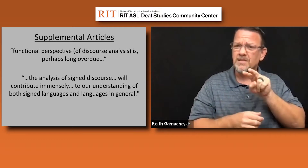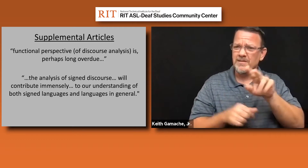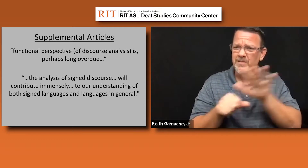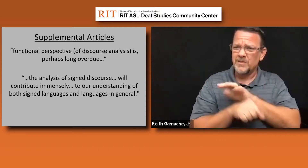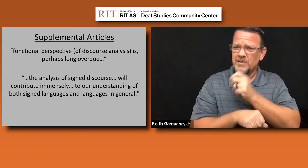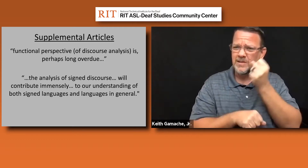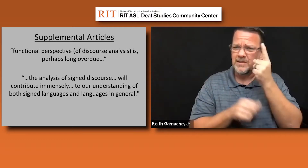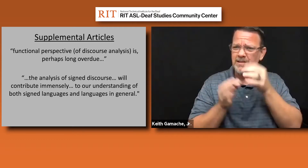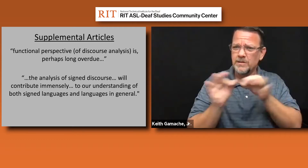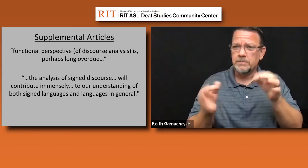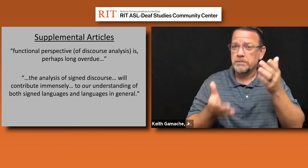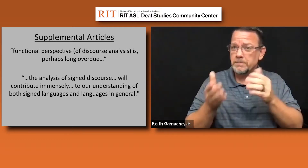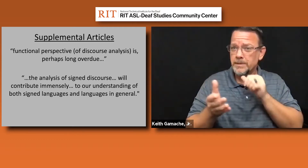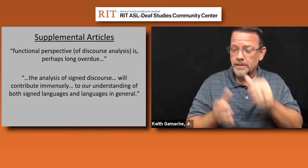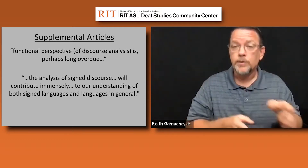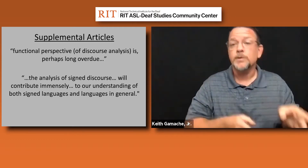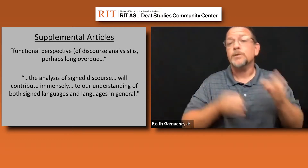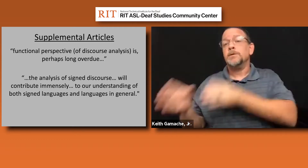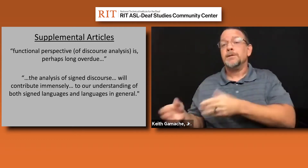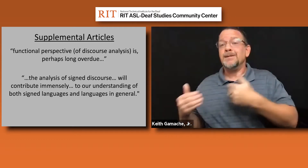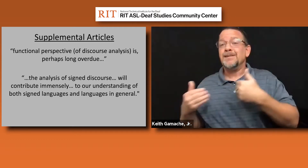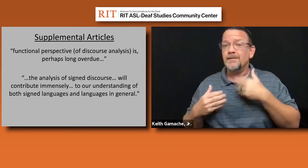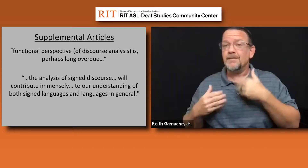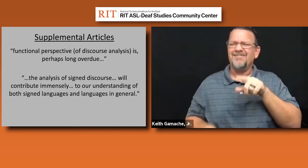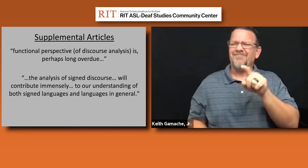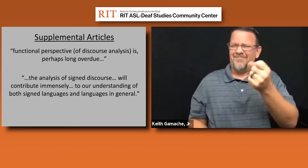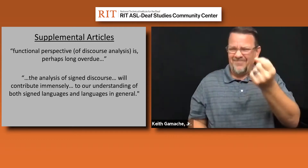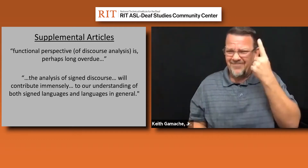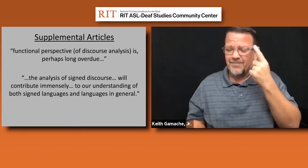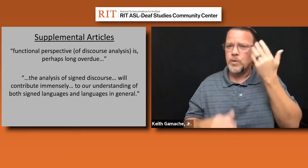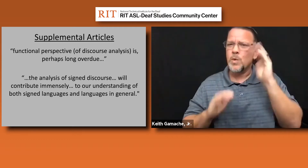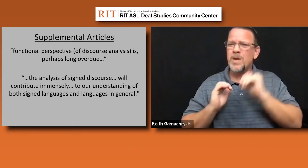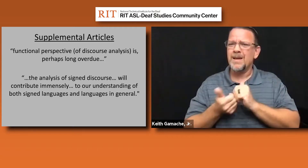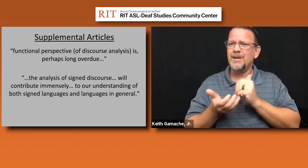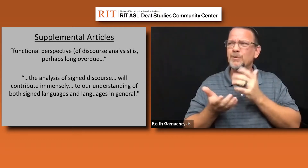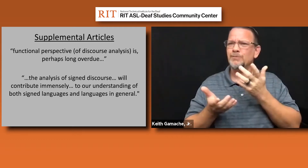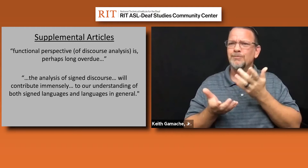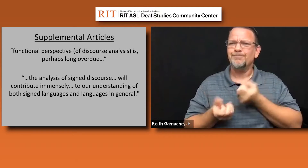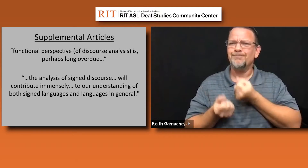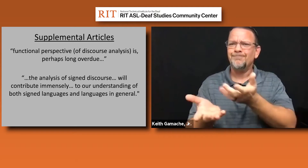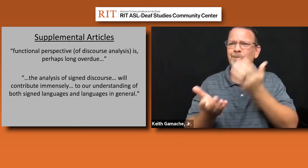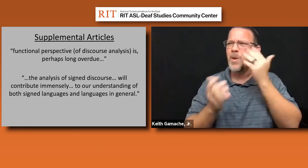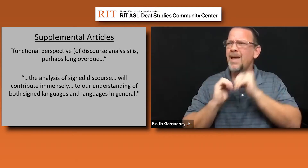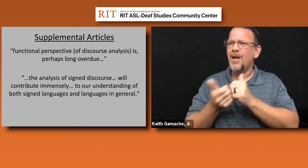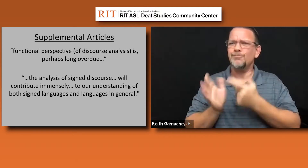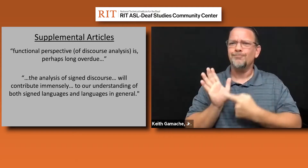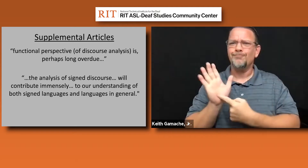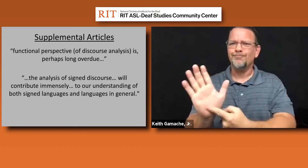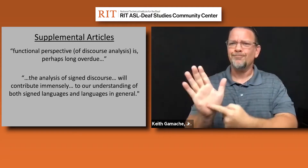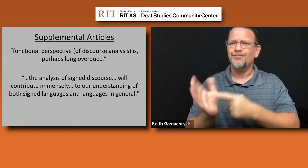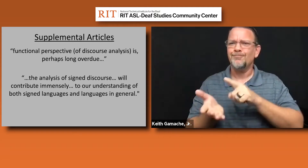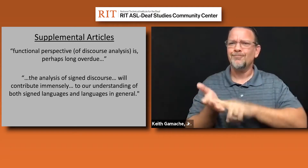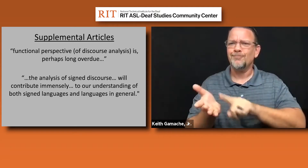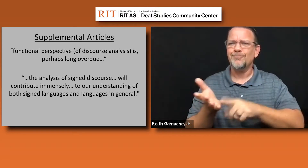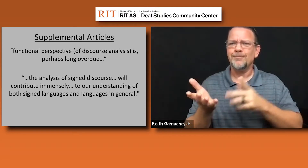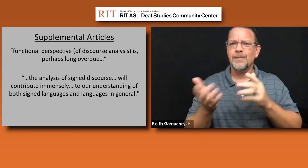but do they fully understand ASL linguistics and all its components? And then we have another camp where we have individuals who can research,